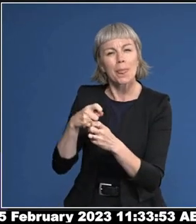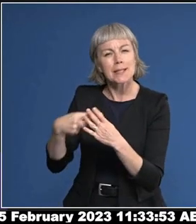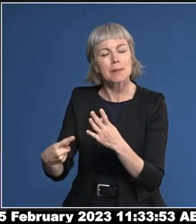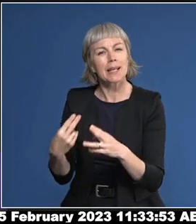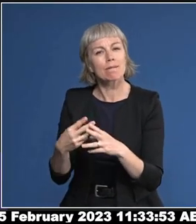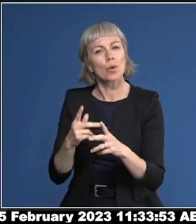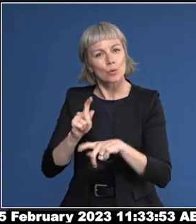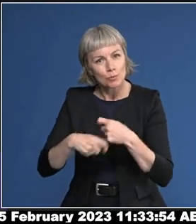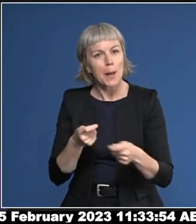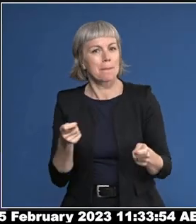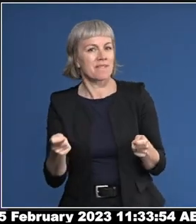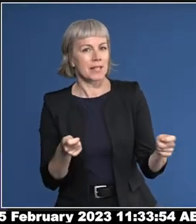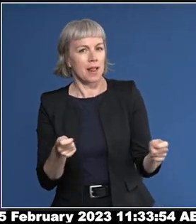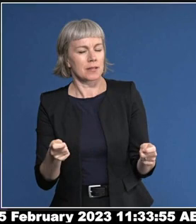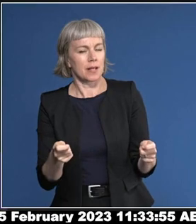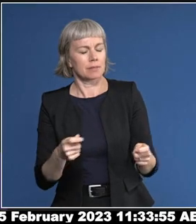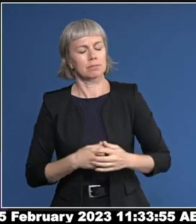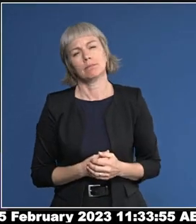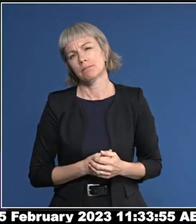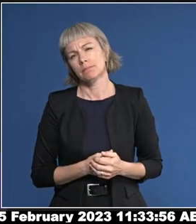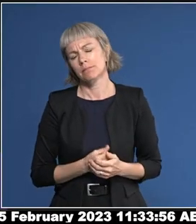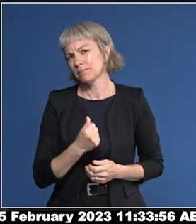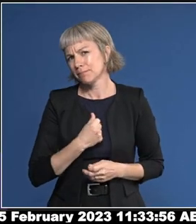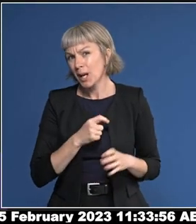that training. So my question is to you is - you are based in Melbourne.